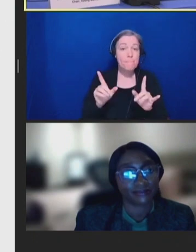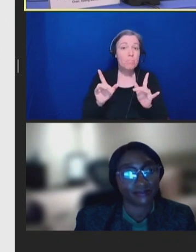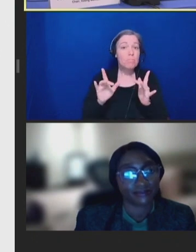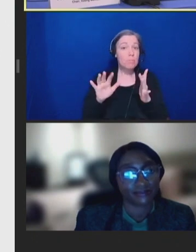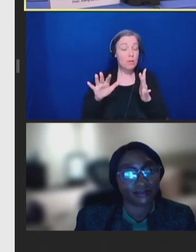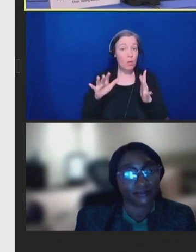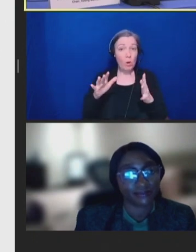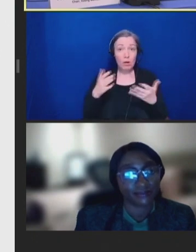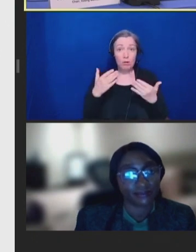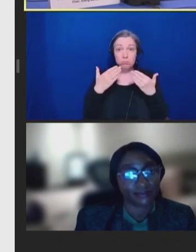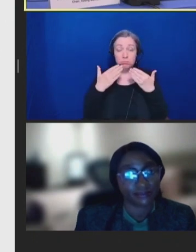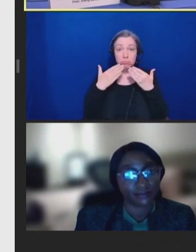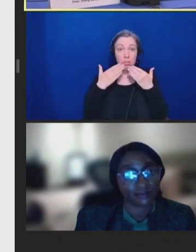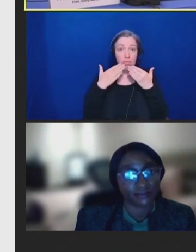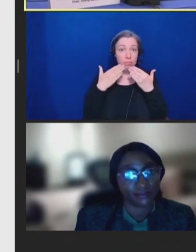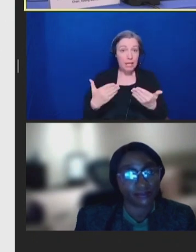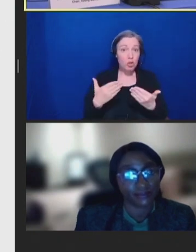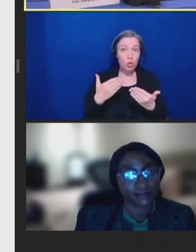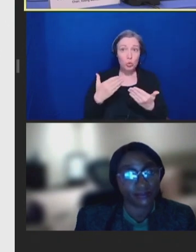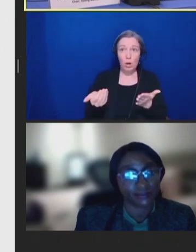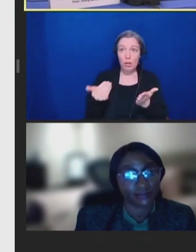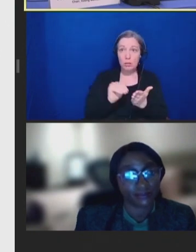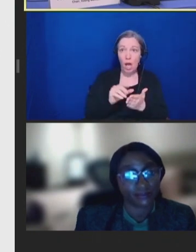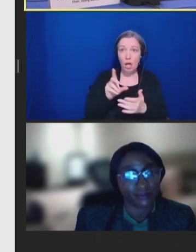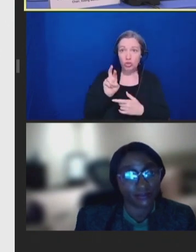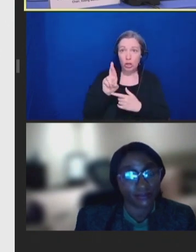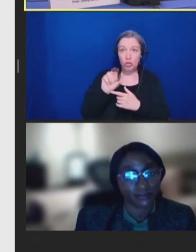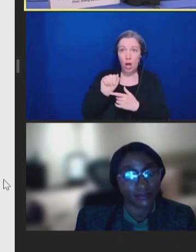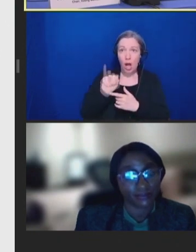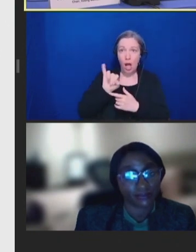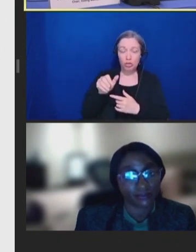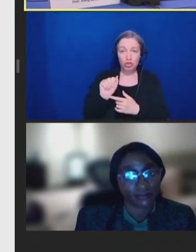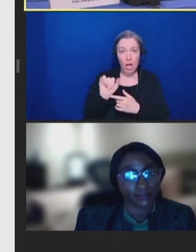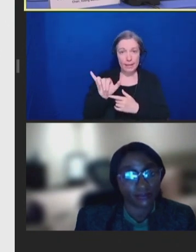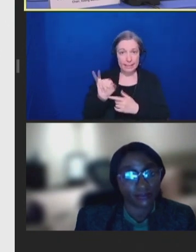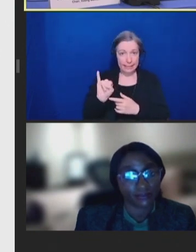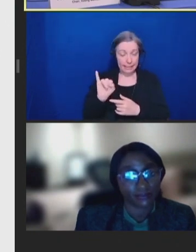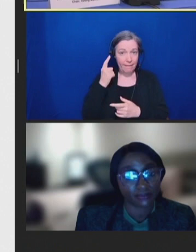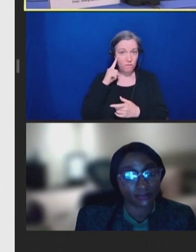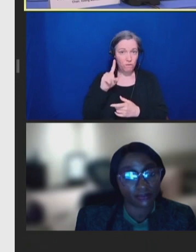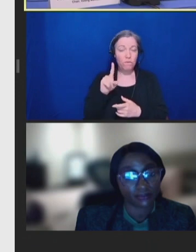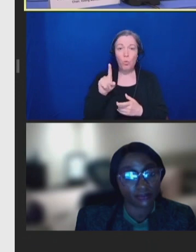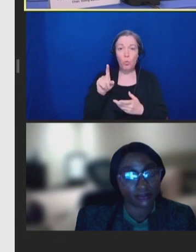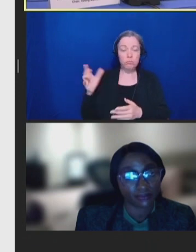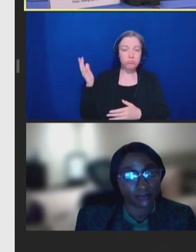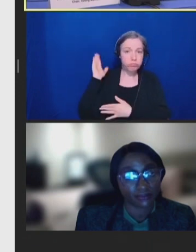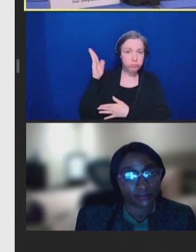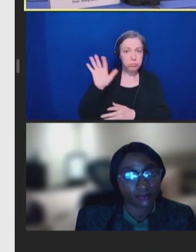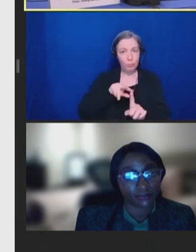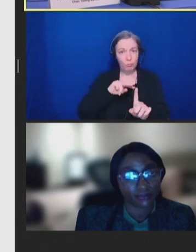more global perspective on what we're doing to try to improve some of the catch up and